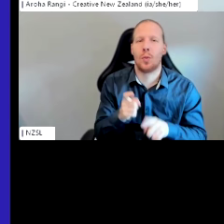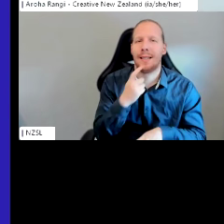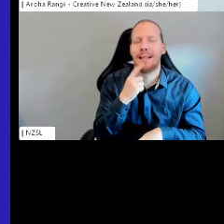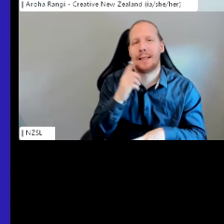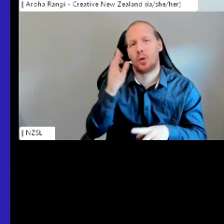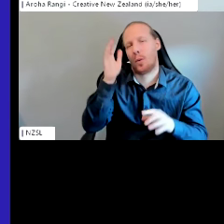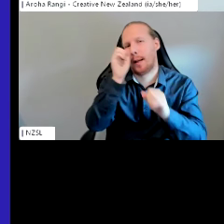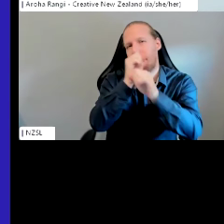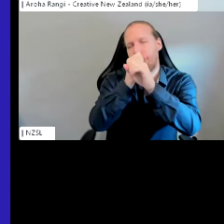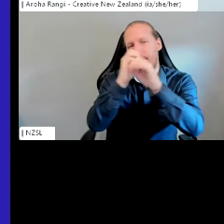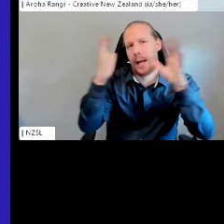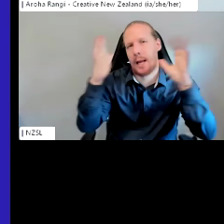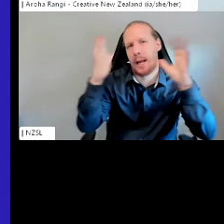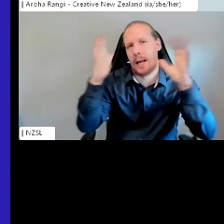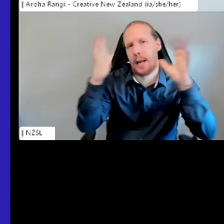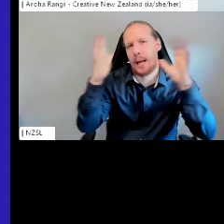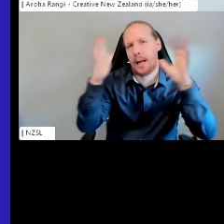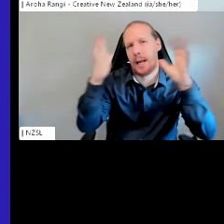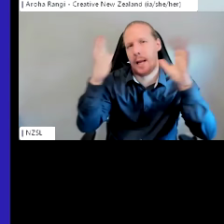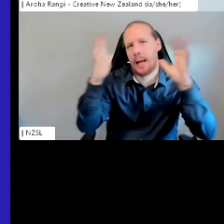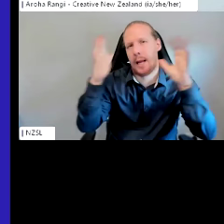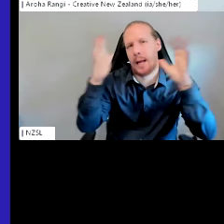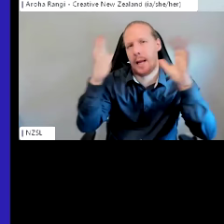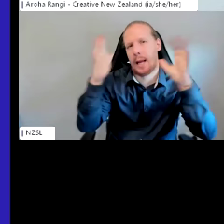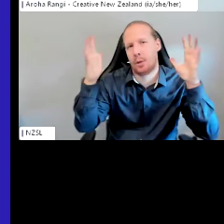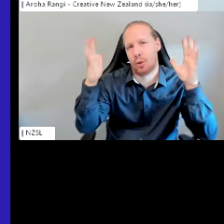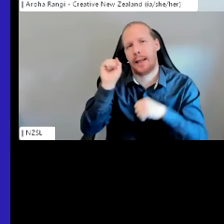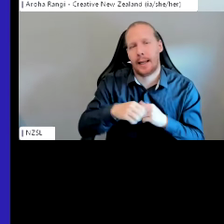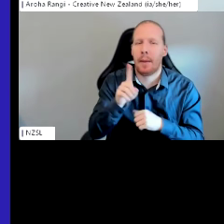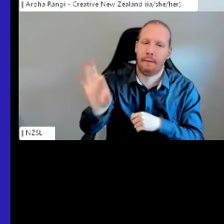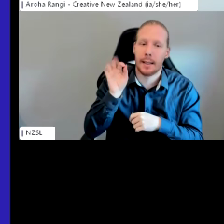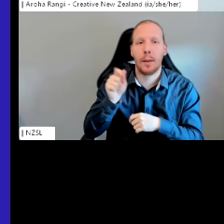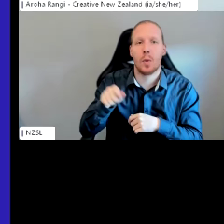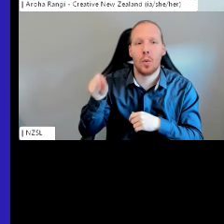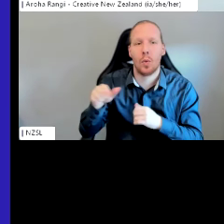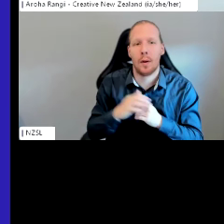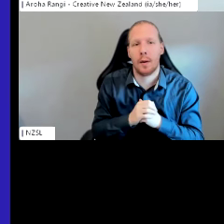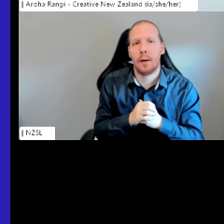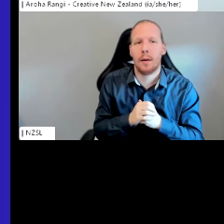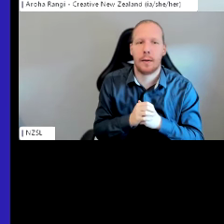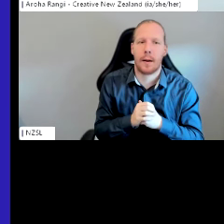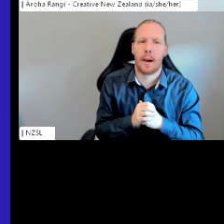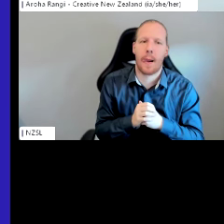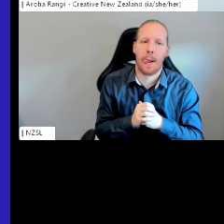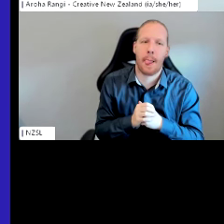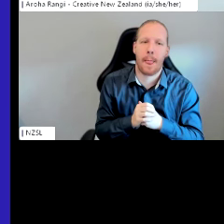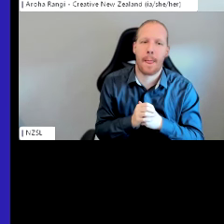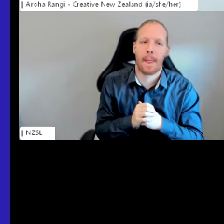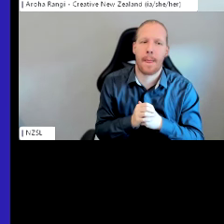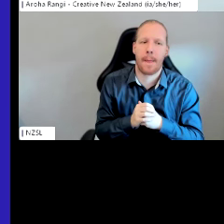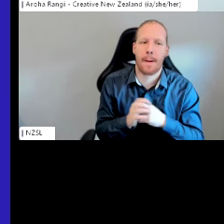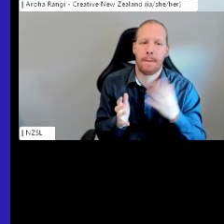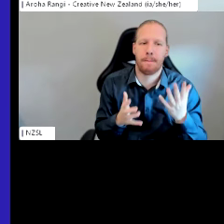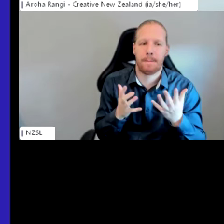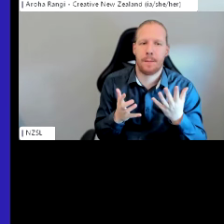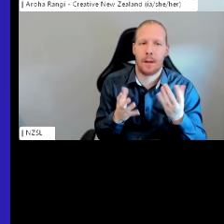invite people um um and you can invite people from you know with you know uh that that have